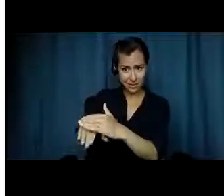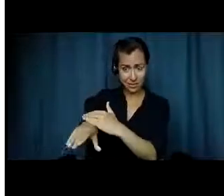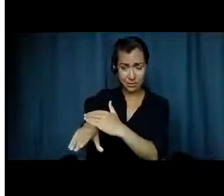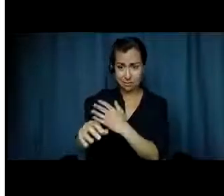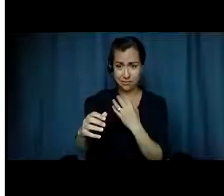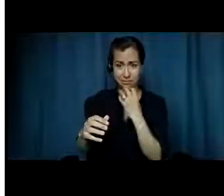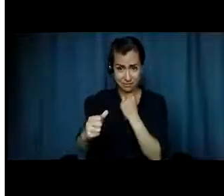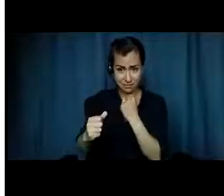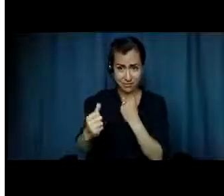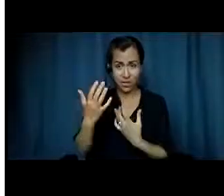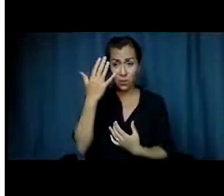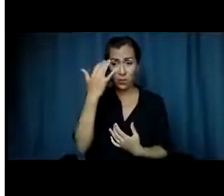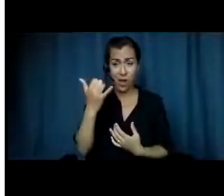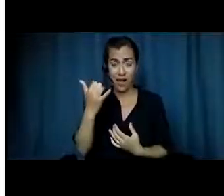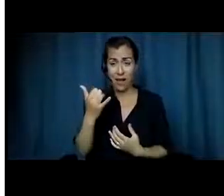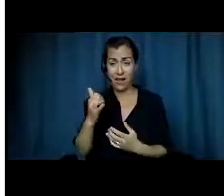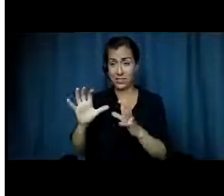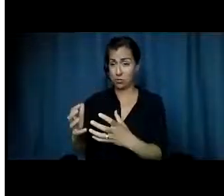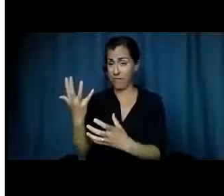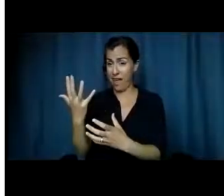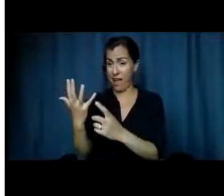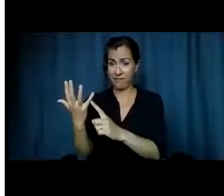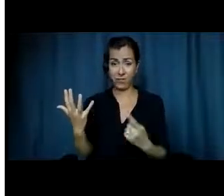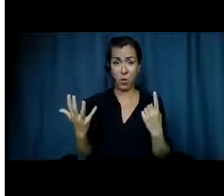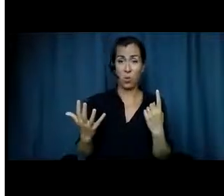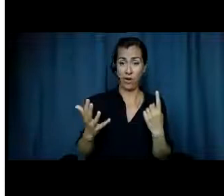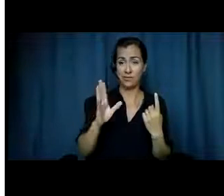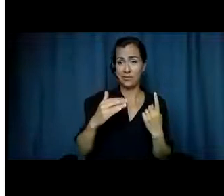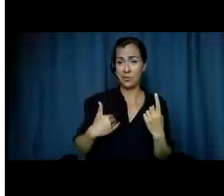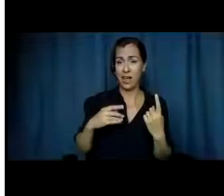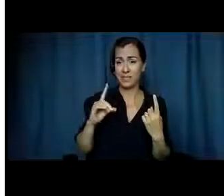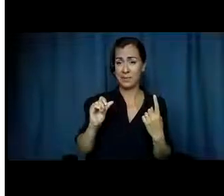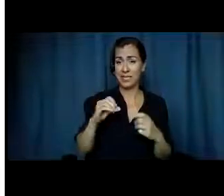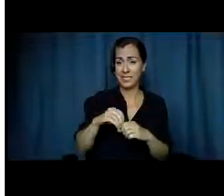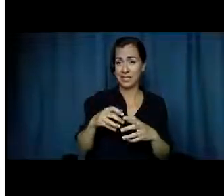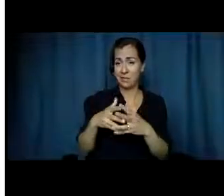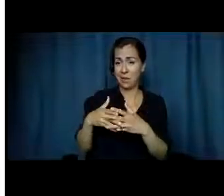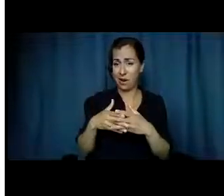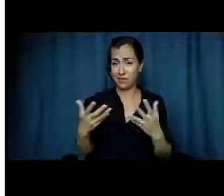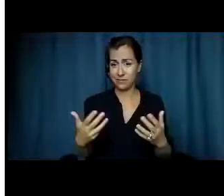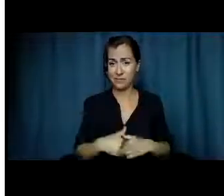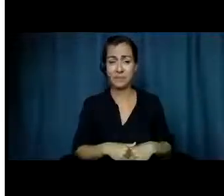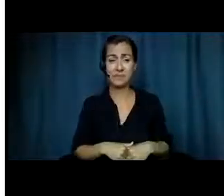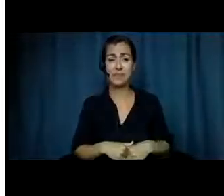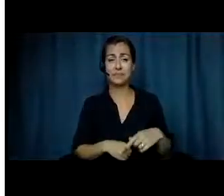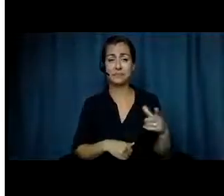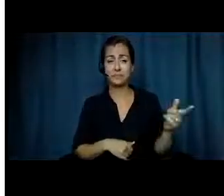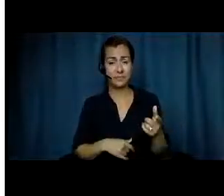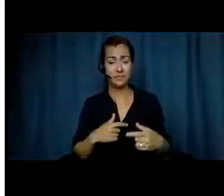the main election office in Oregon is the statewide Secretary of State's Office. But the ordinary voter is going to most